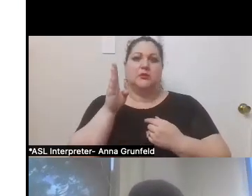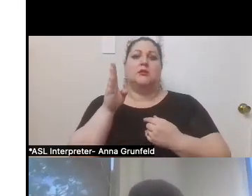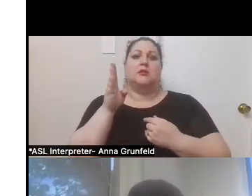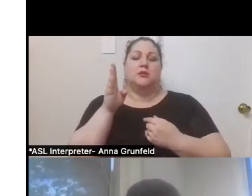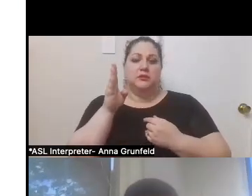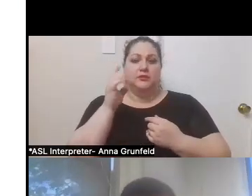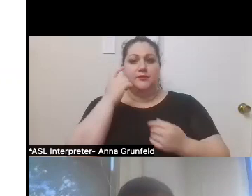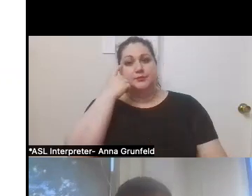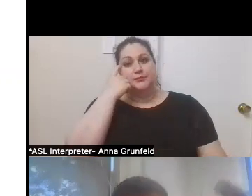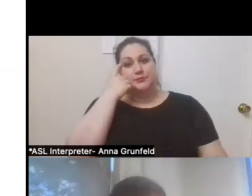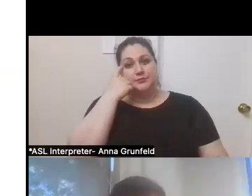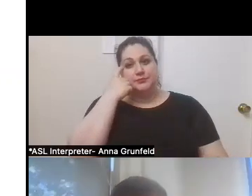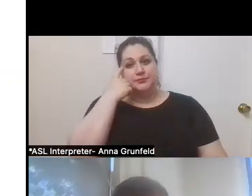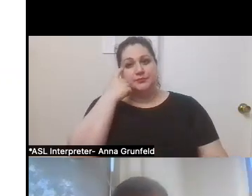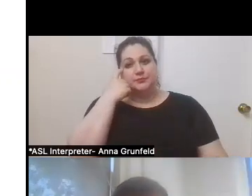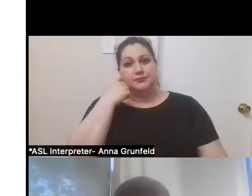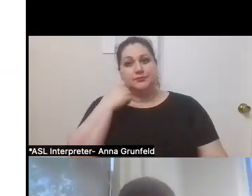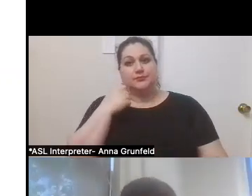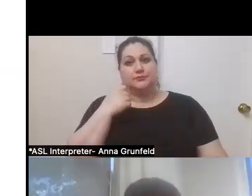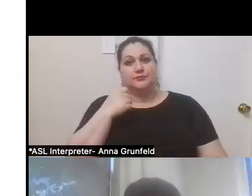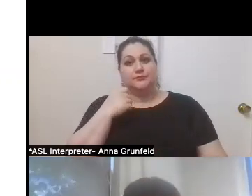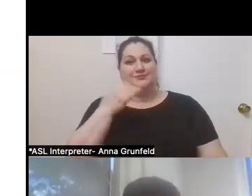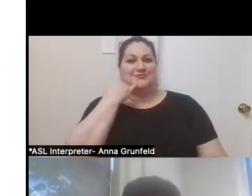You're wearing your hat, your social work hat, wherever you go.